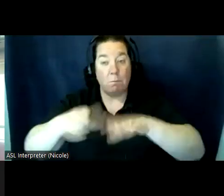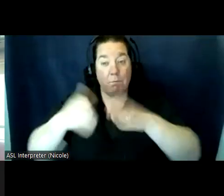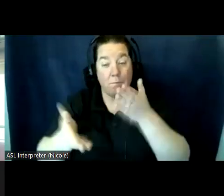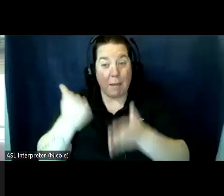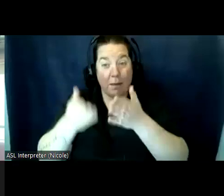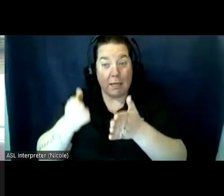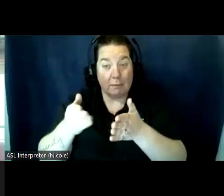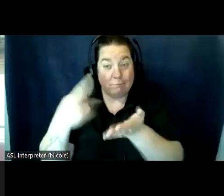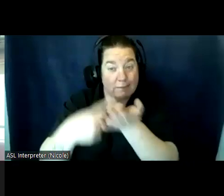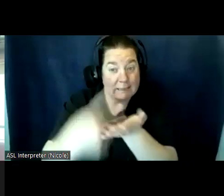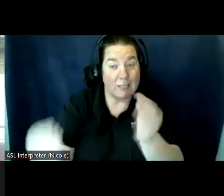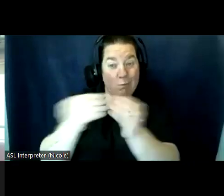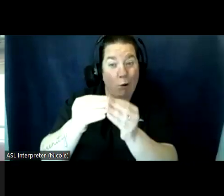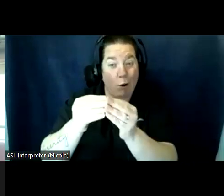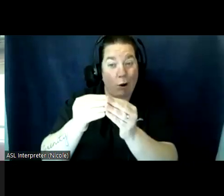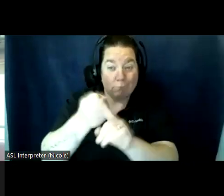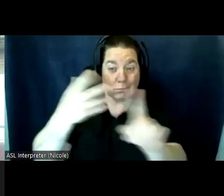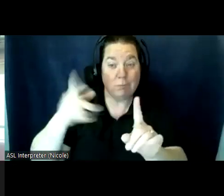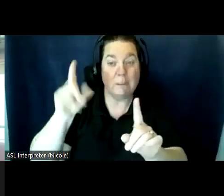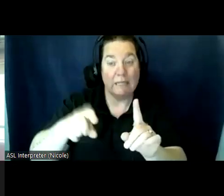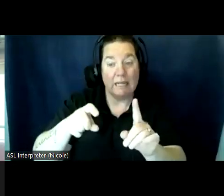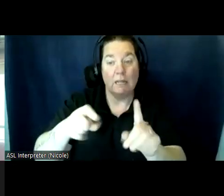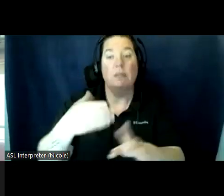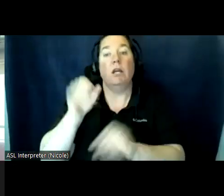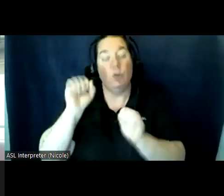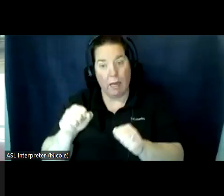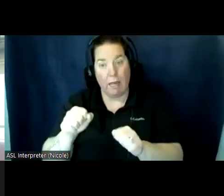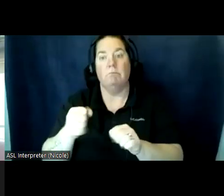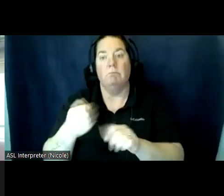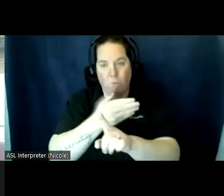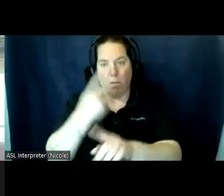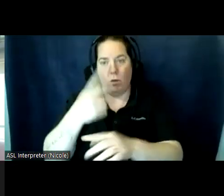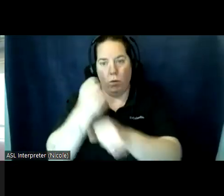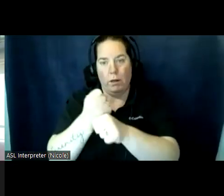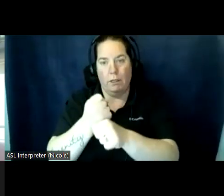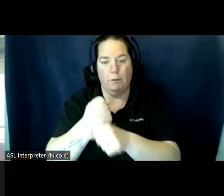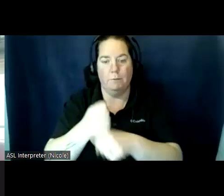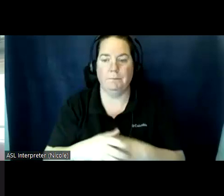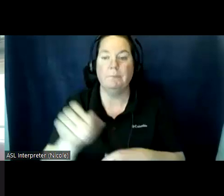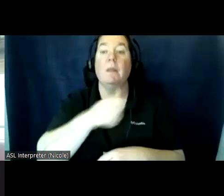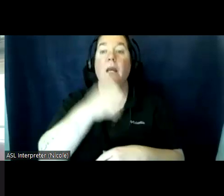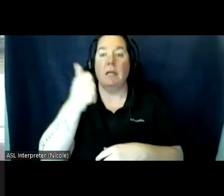then you could reopen it before the year mar. Okay. I see another question, actually the